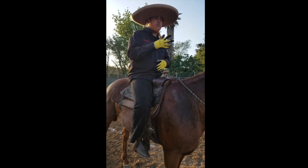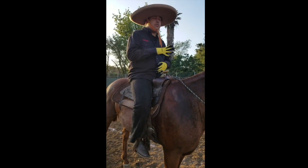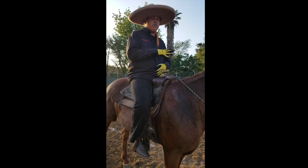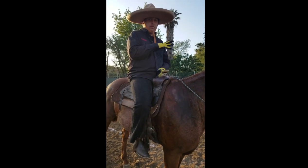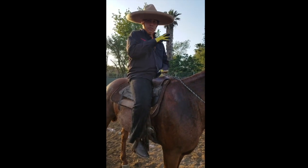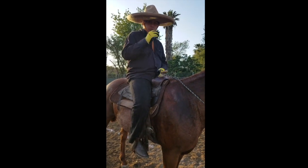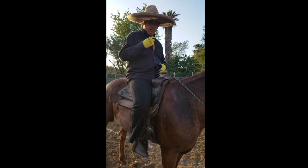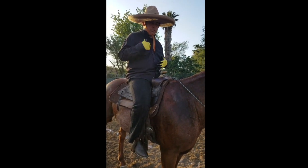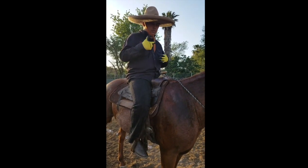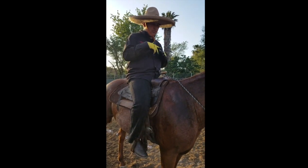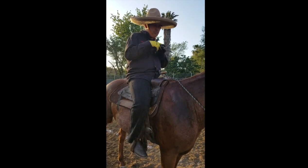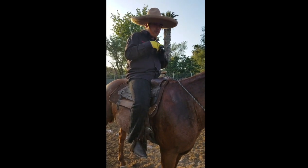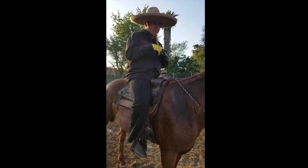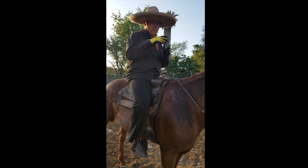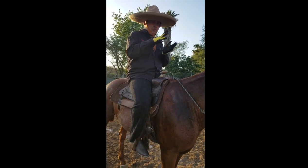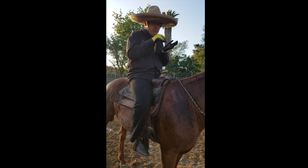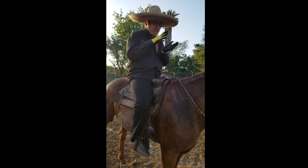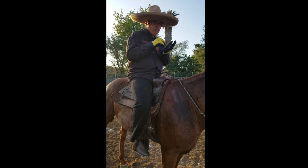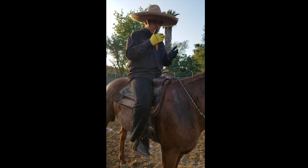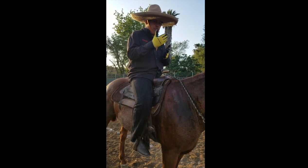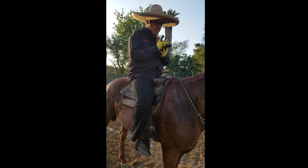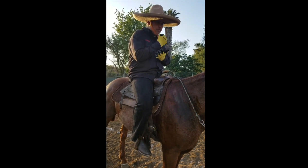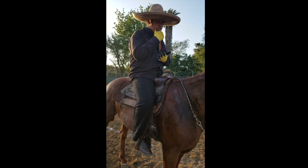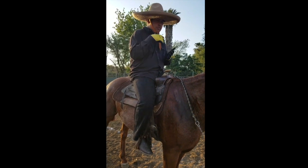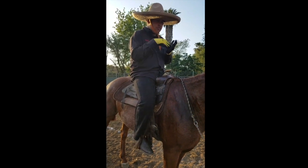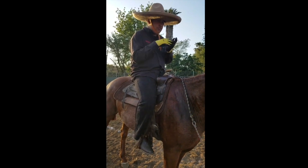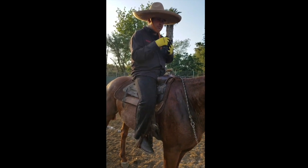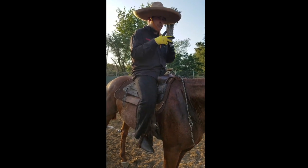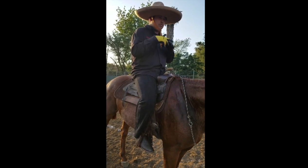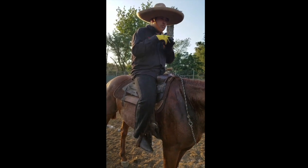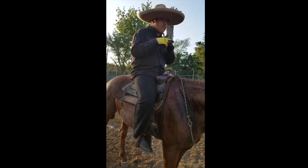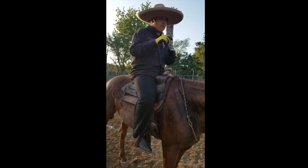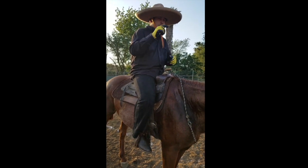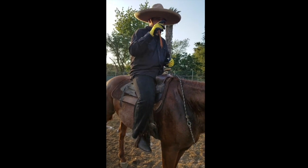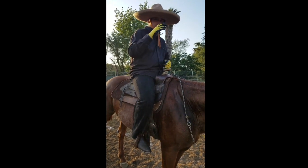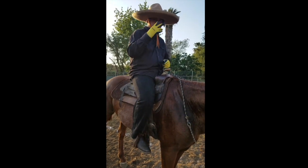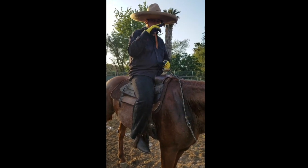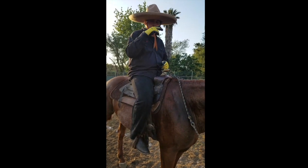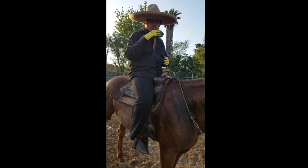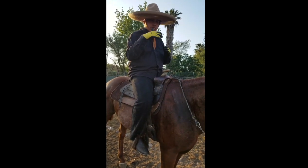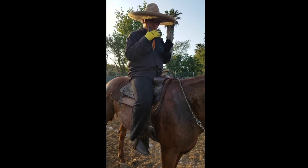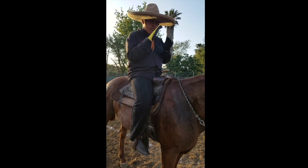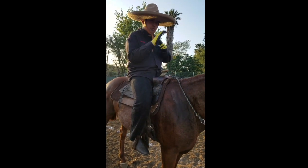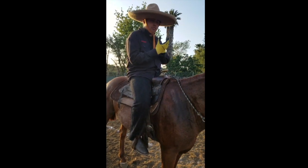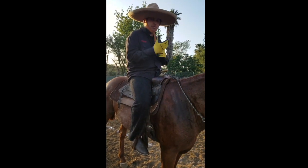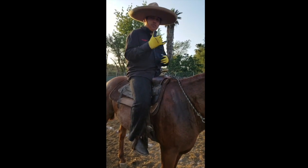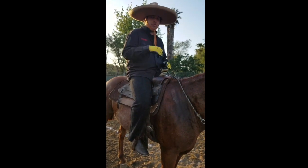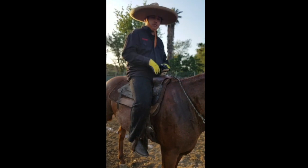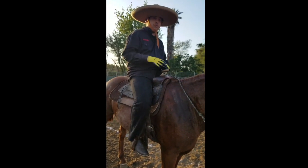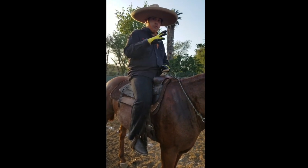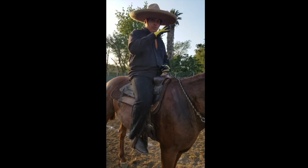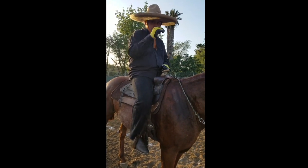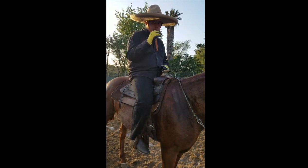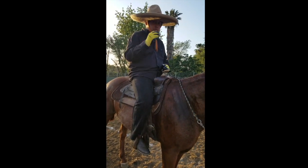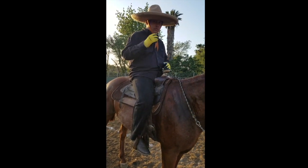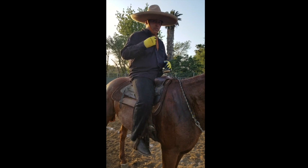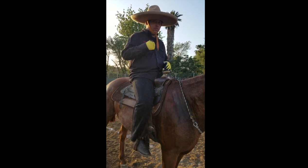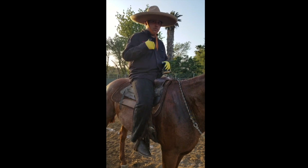Is I'm going to be a horse trainer? Meriden I'm going to learn. Ride horses. In Mexican culture.